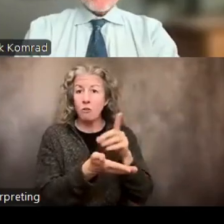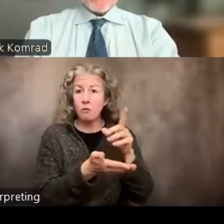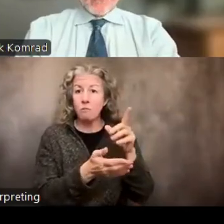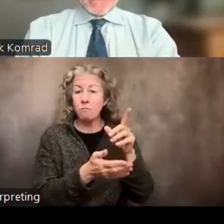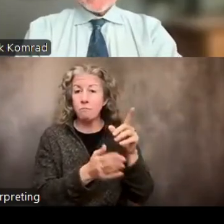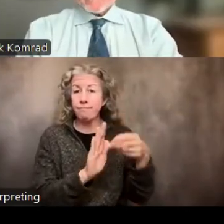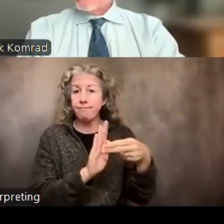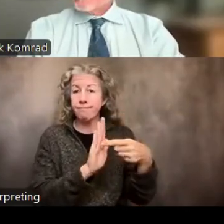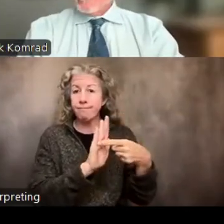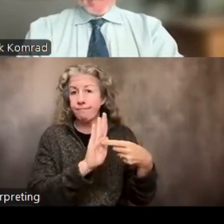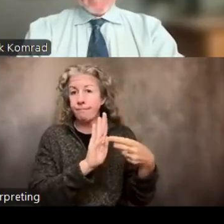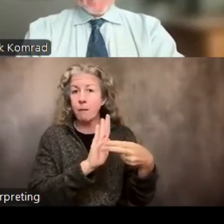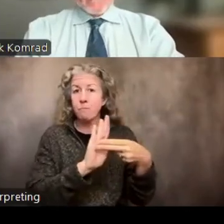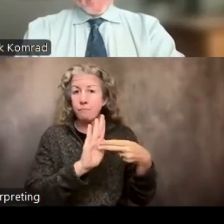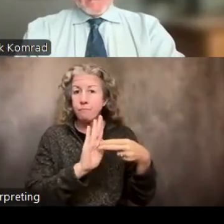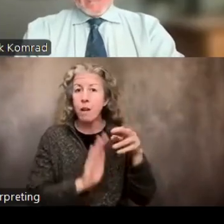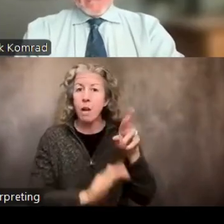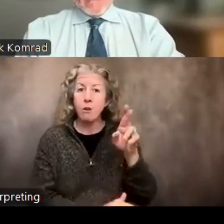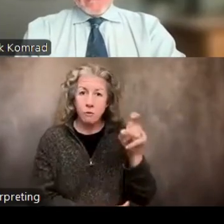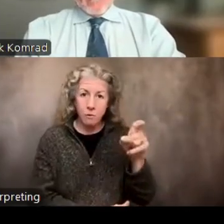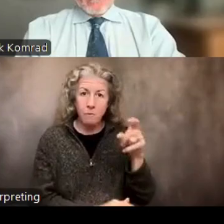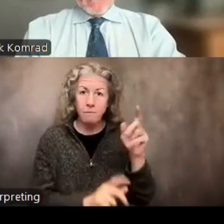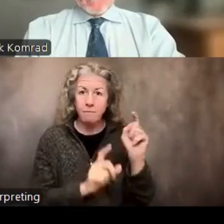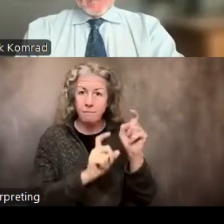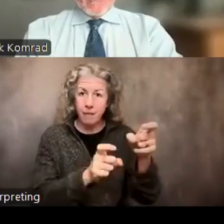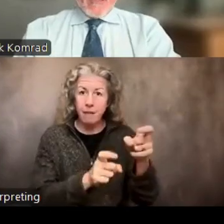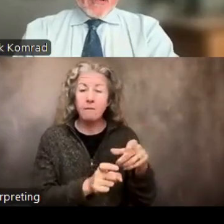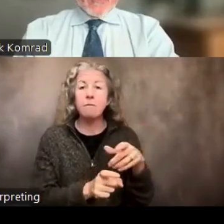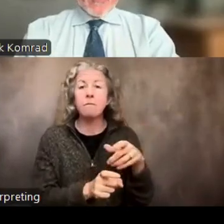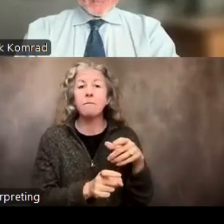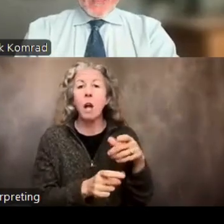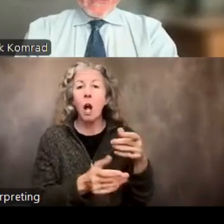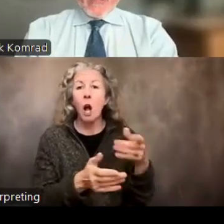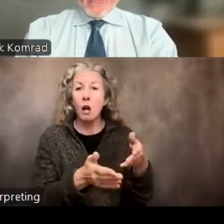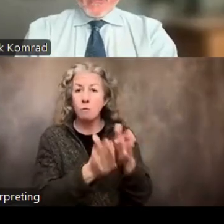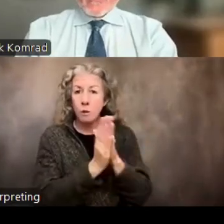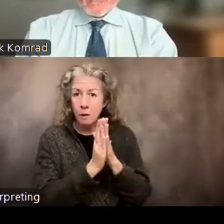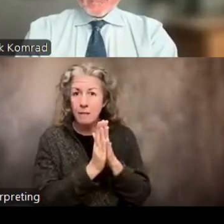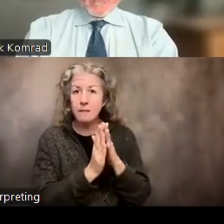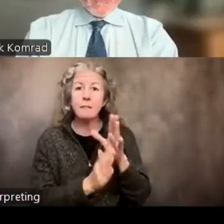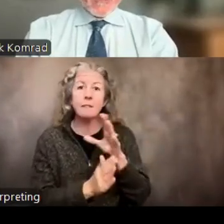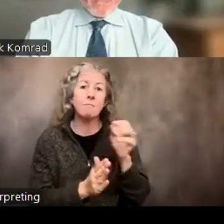request on demand, with under certain criteria articulated by